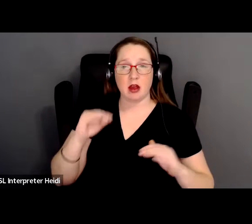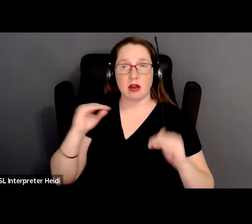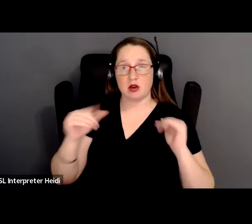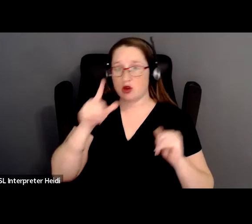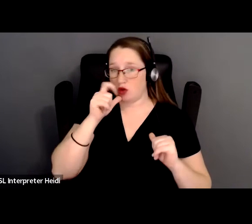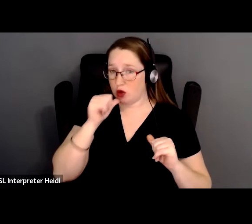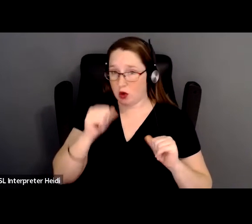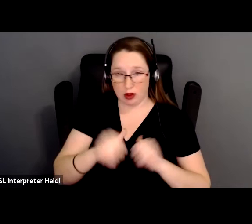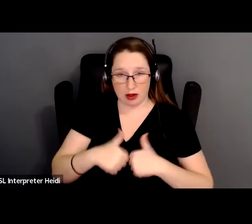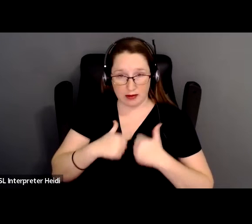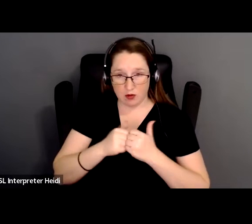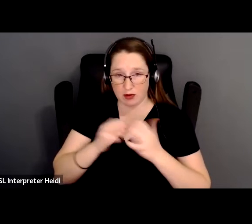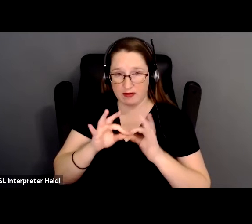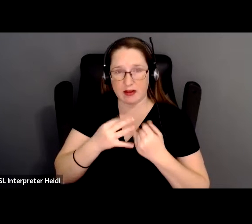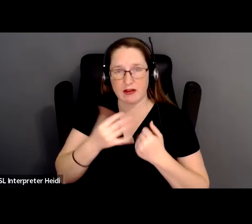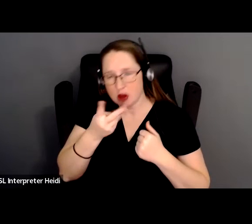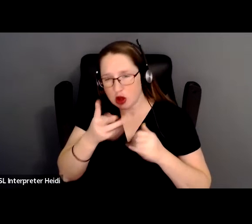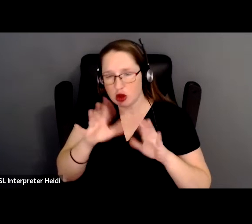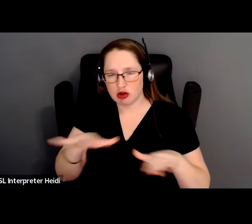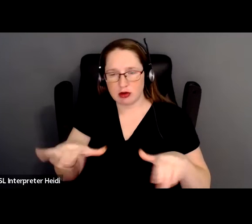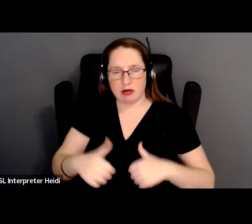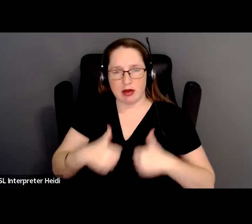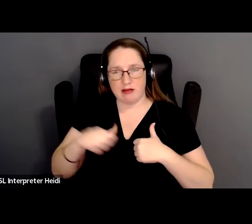because very few children live in and sending to other than with their family members.